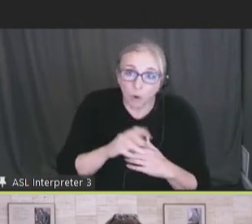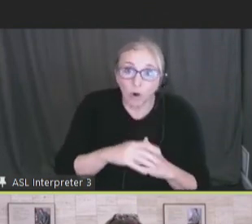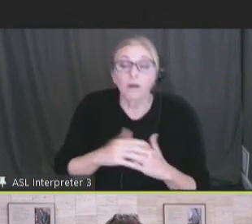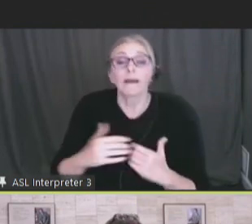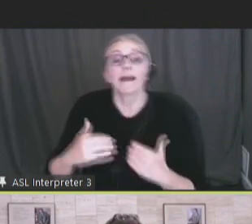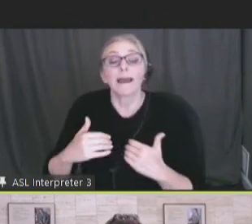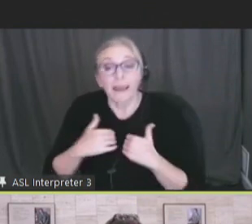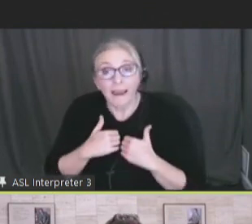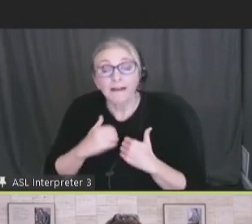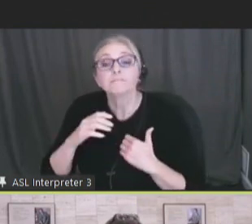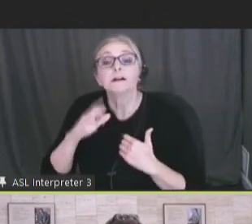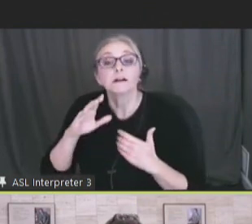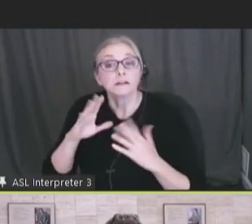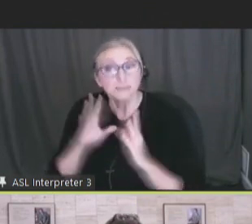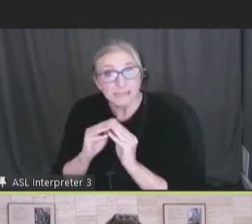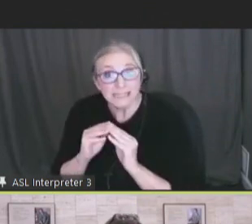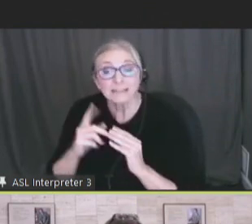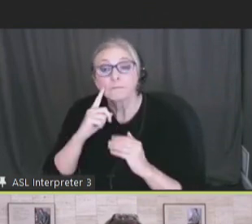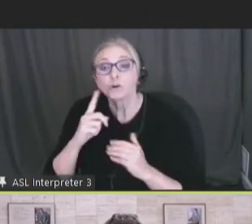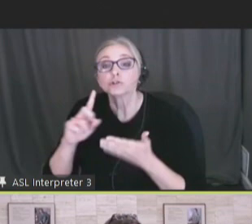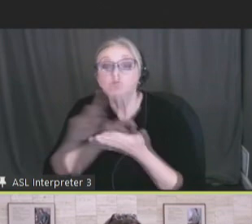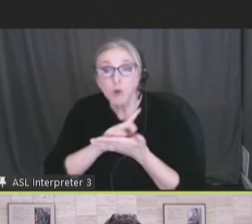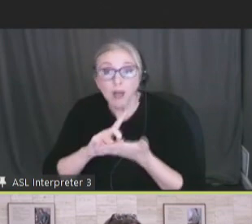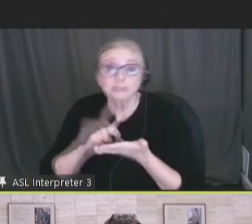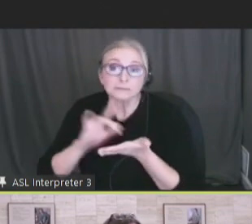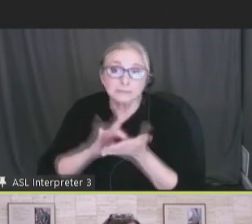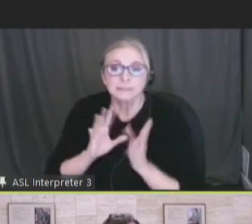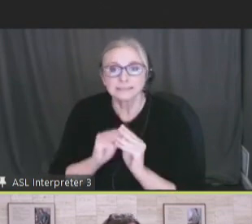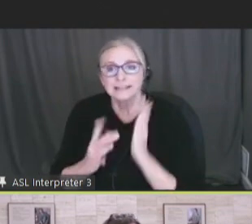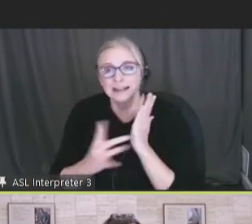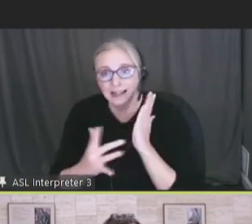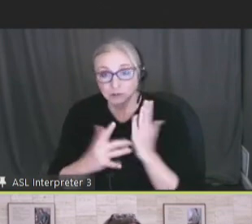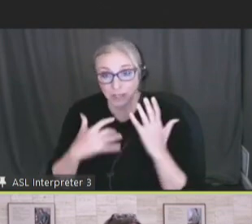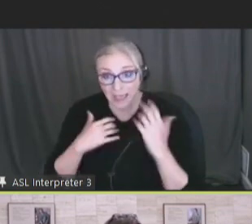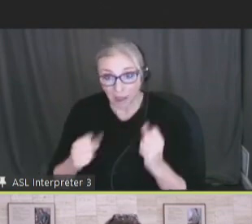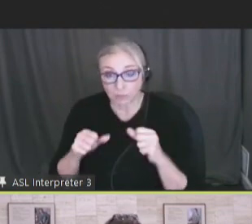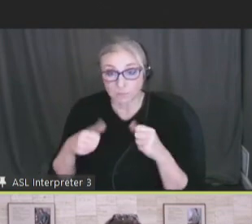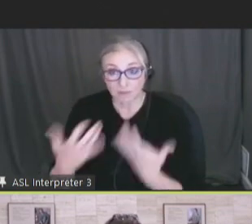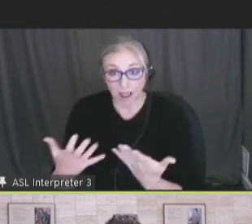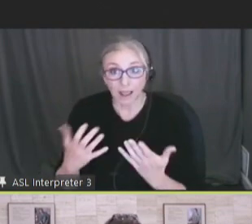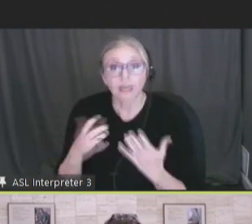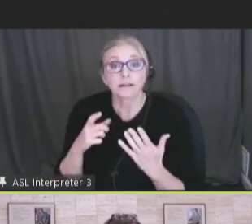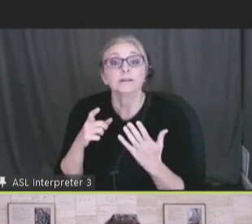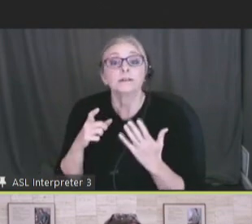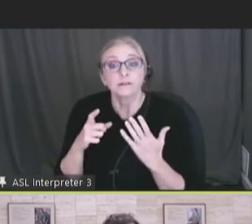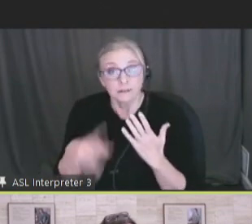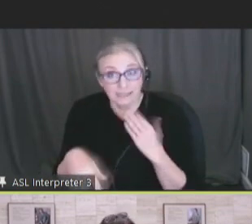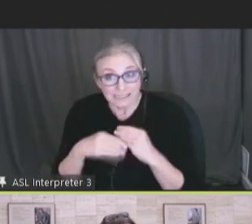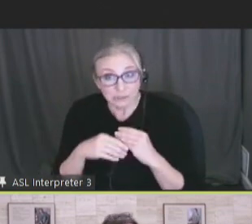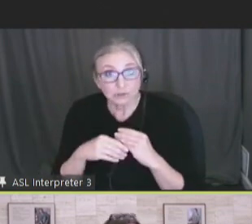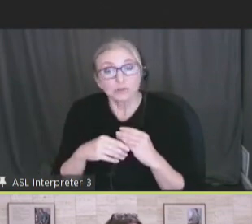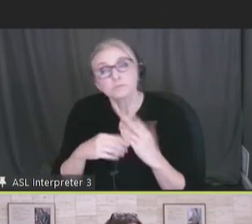Canadian Agency for Drugs and Technologies in Health provide some additional or some interim